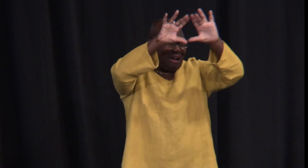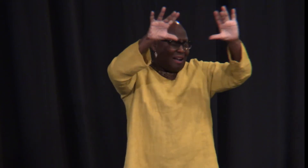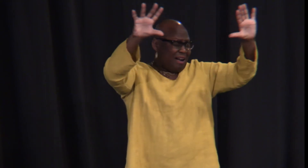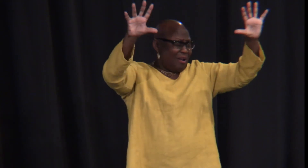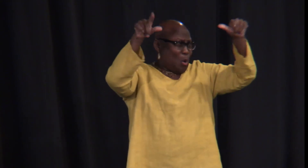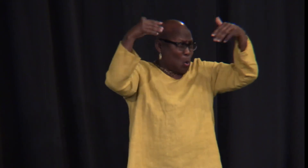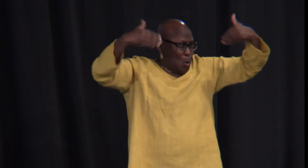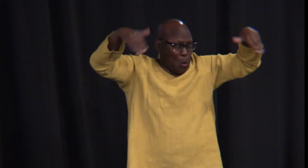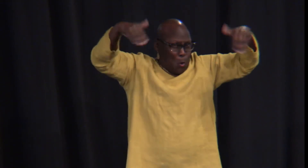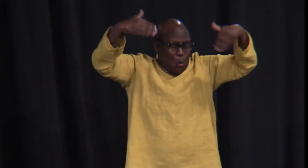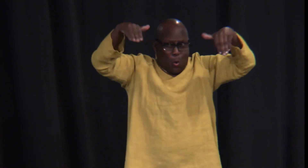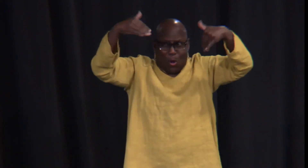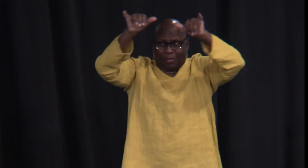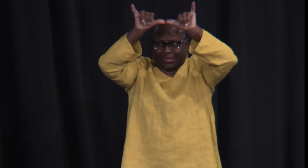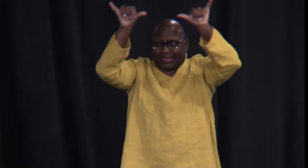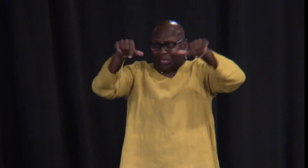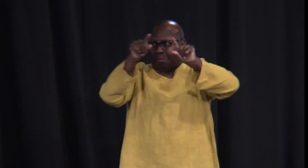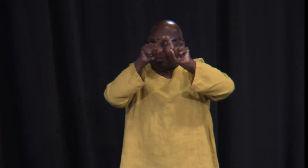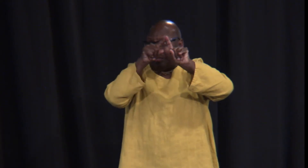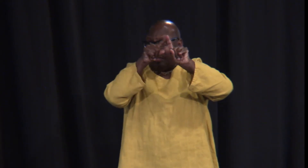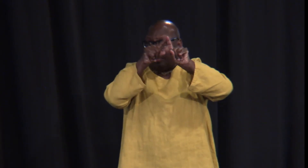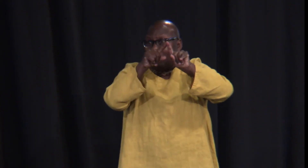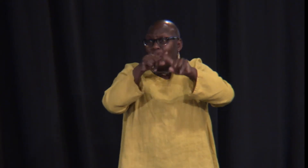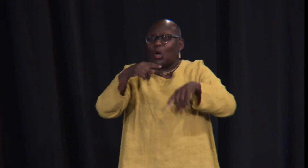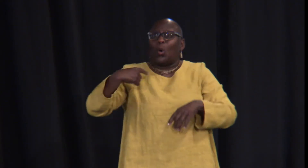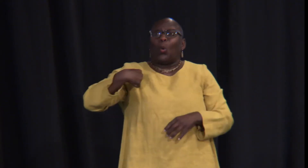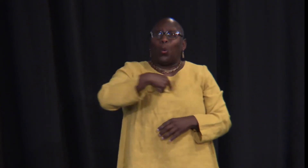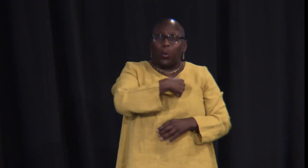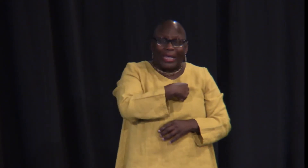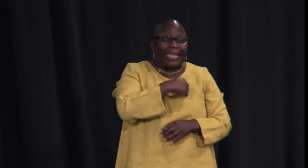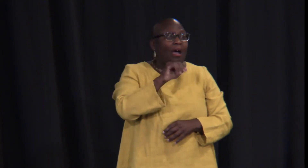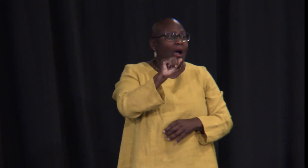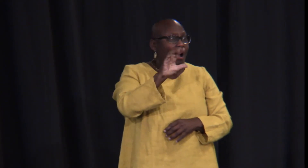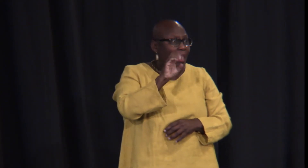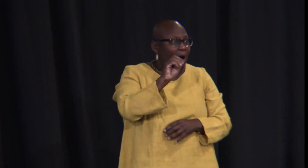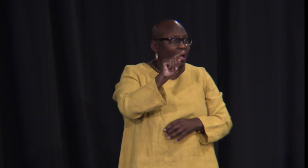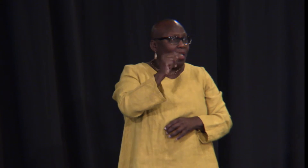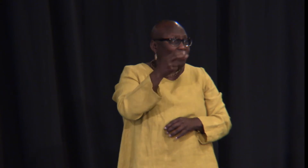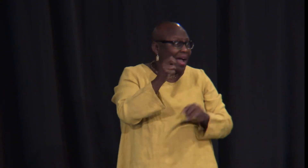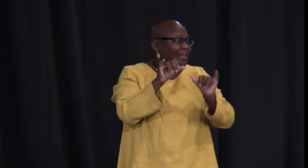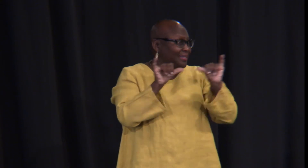Do you blame the parents for getting pregnant in the first place?